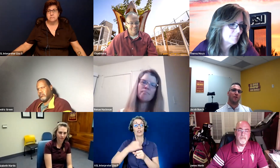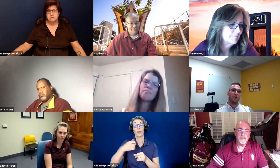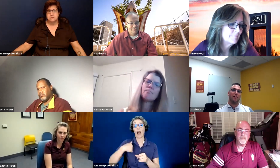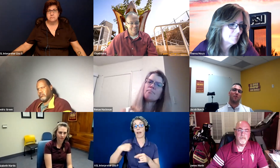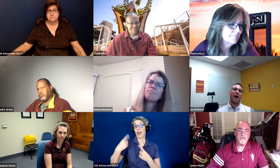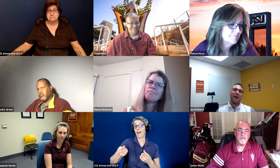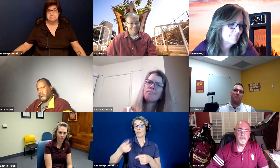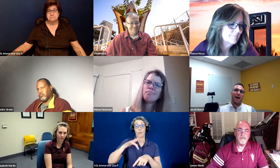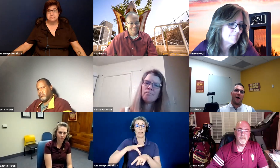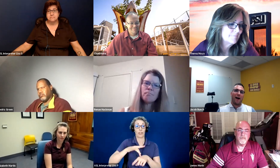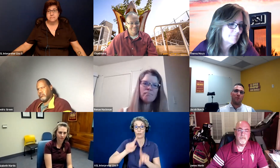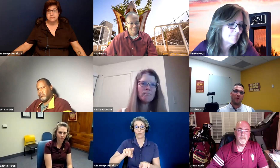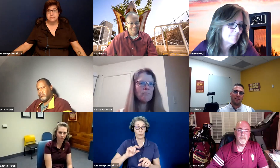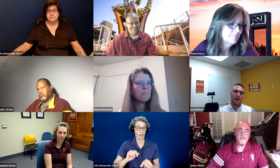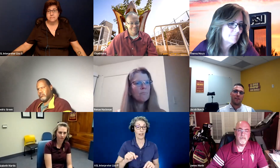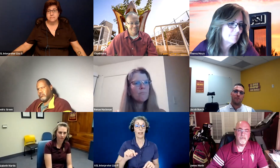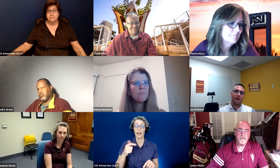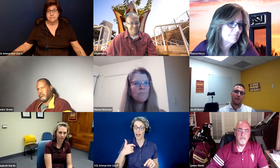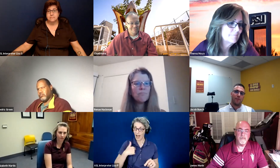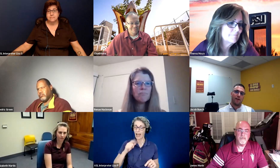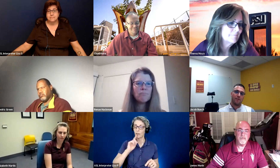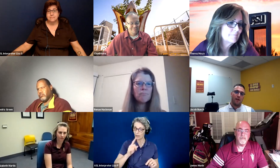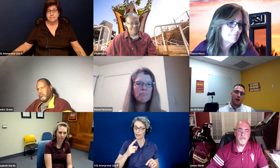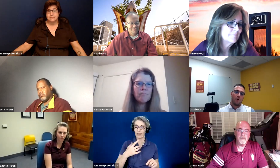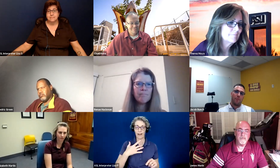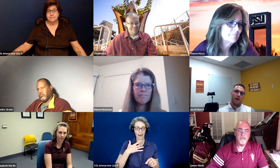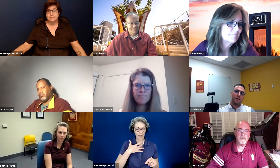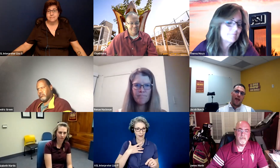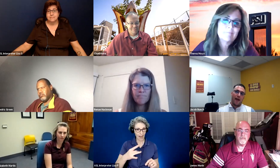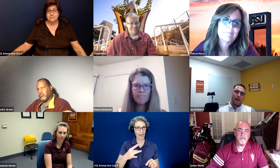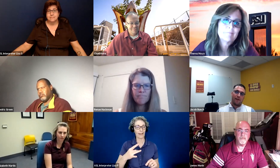So I really liked the fact that as Elizabeth said,